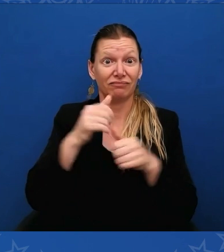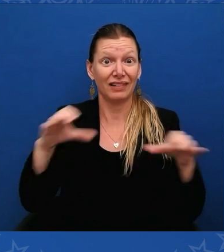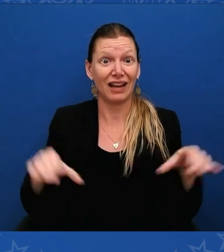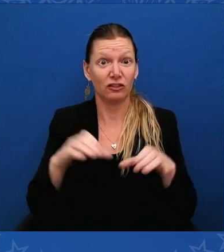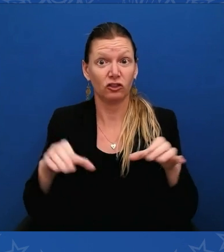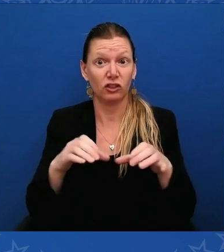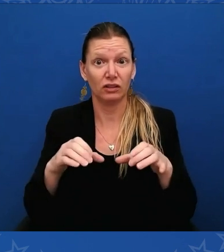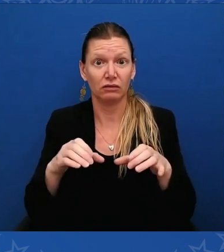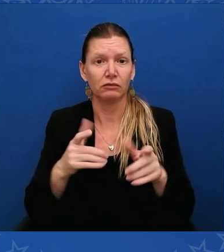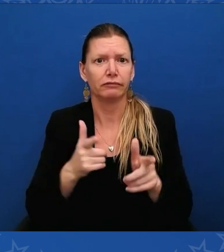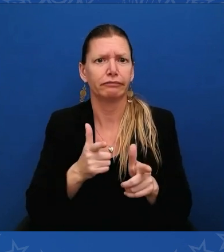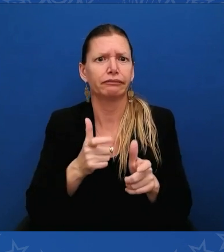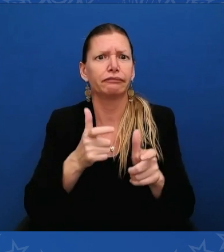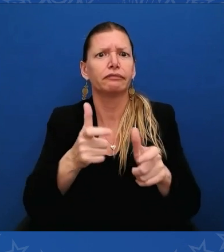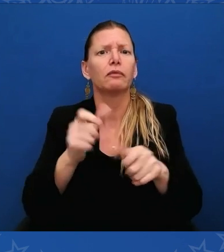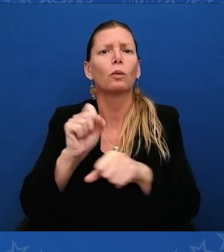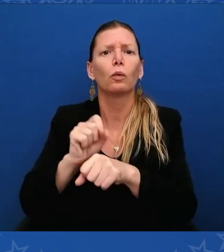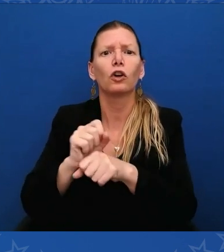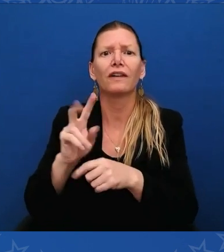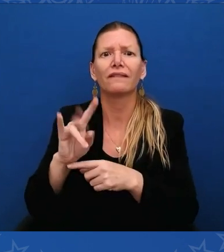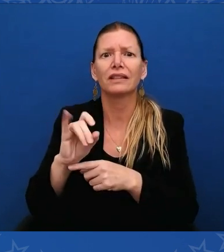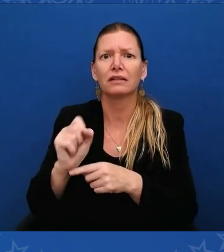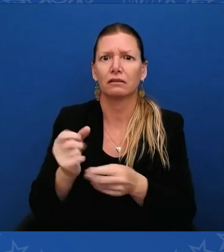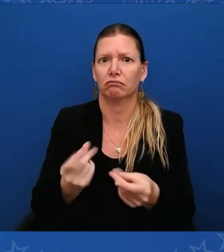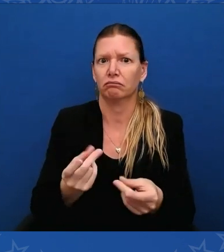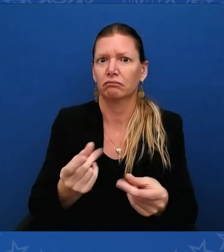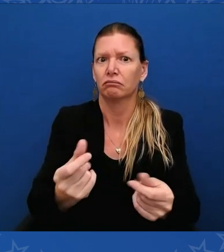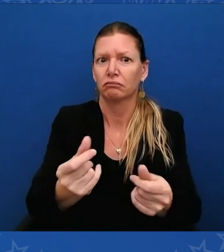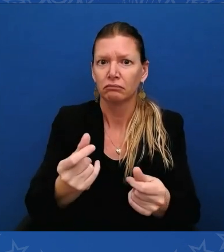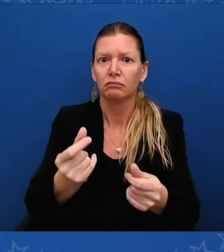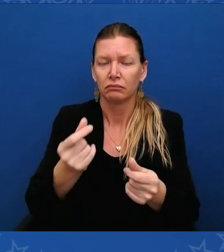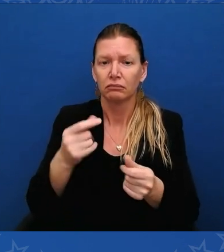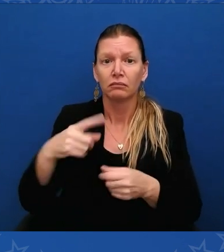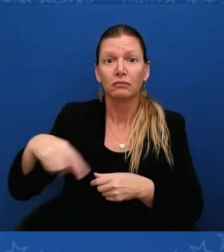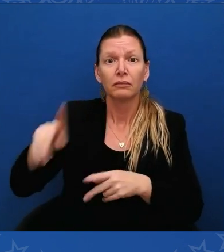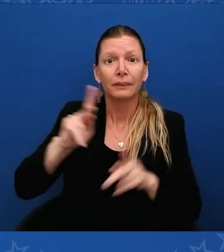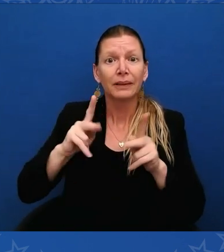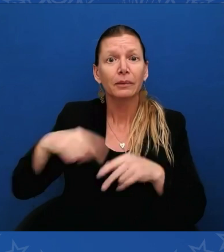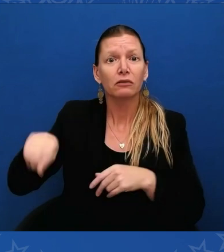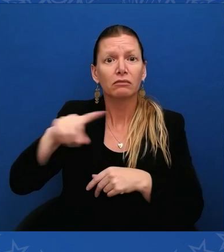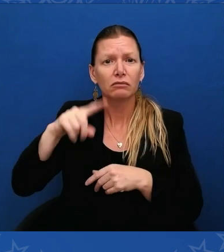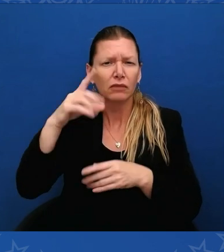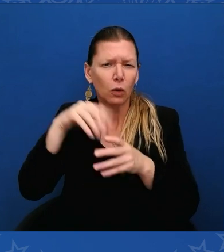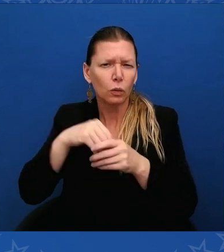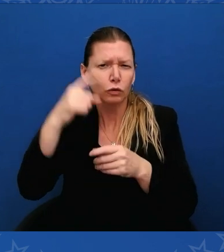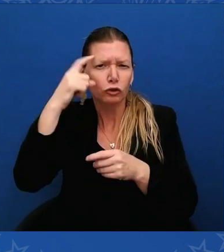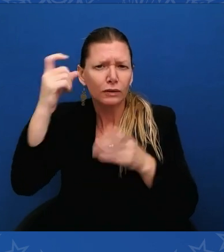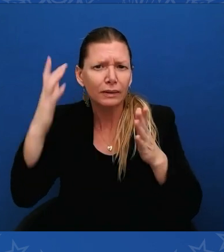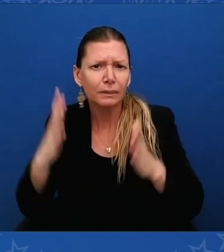including DREAMers who graduated from U.S. colleges, to land jobs in high-demand, high-skilled professions.